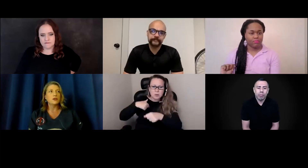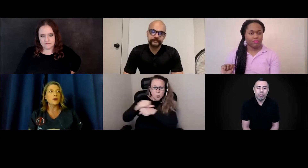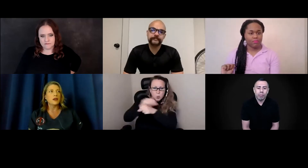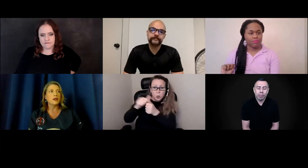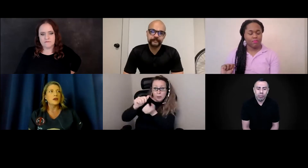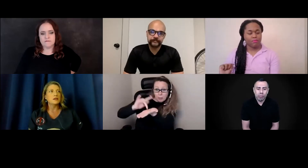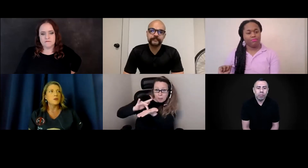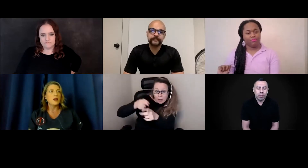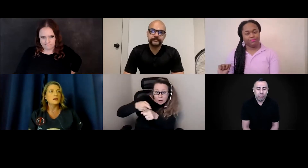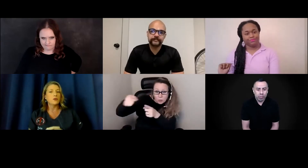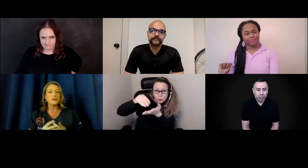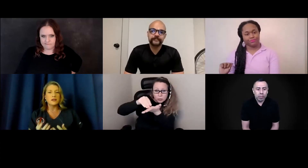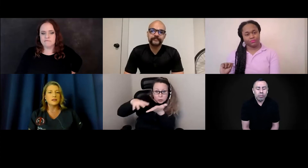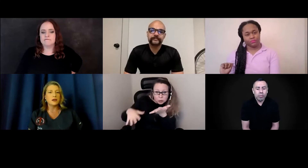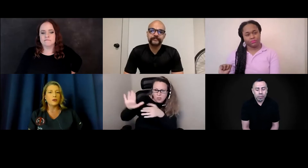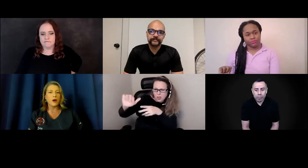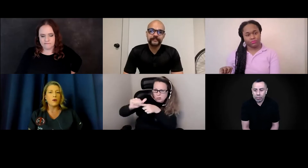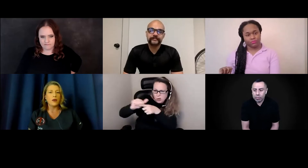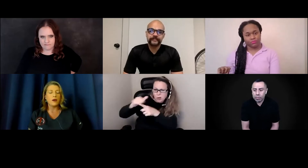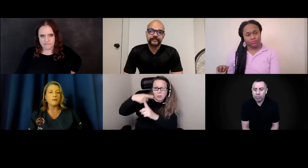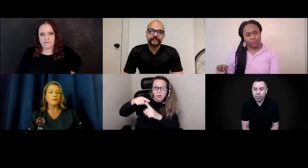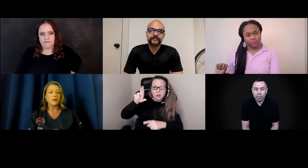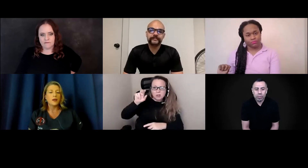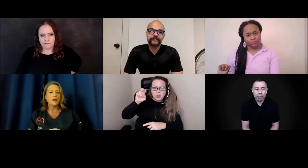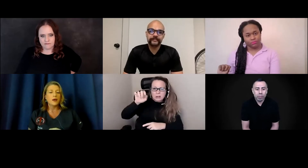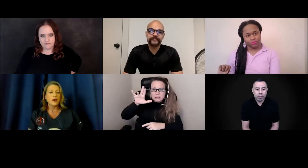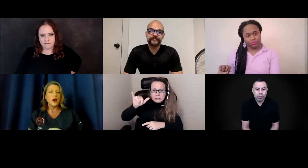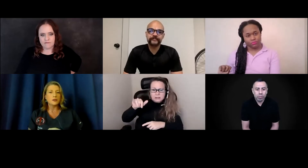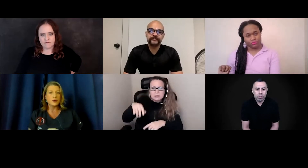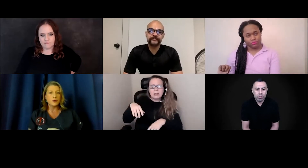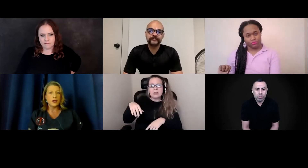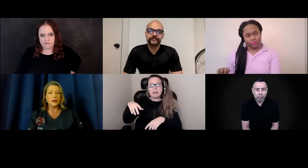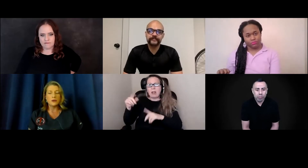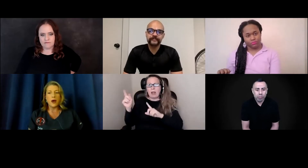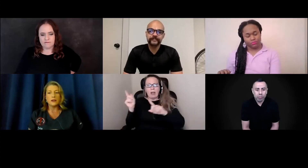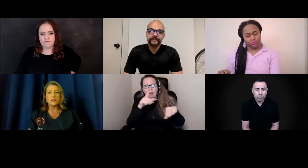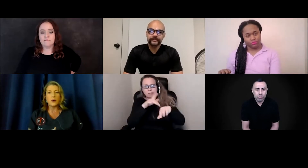their training as well as residency throughout hospital training as well.